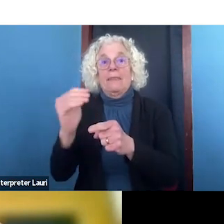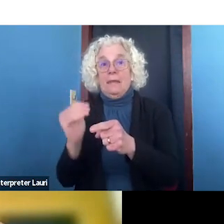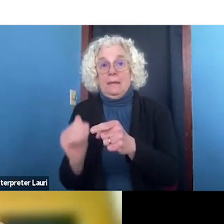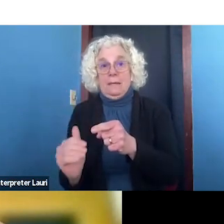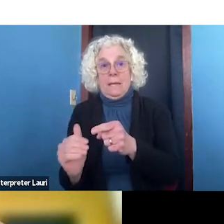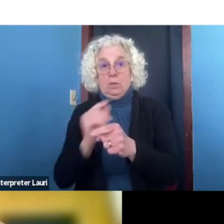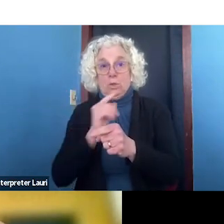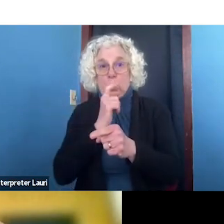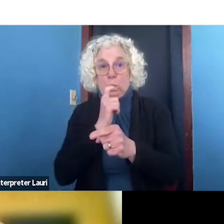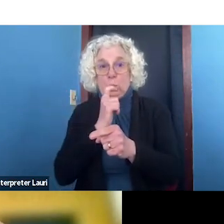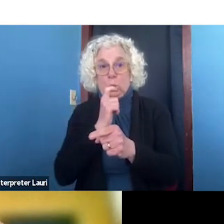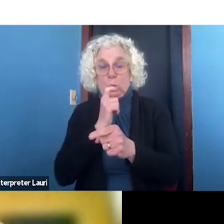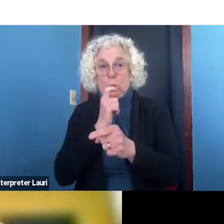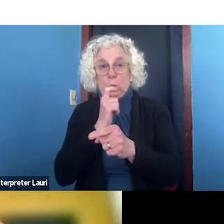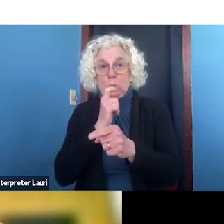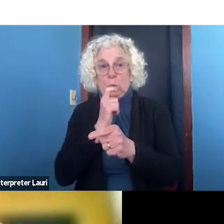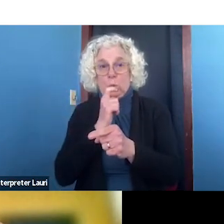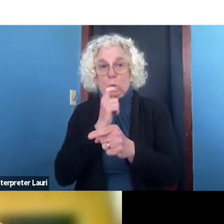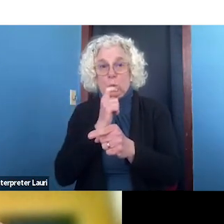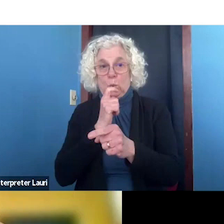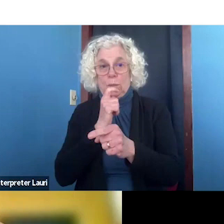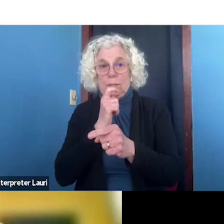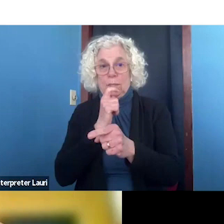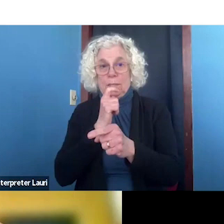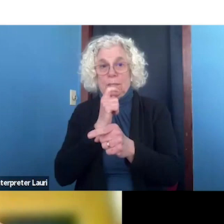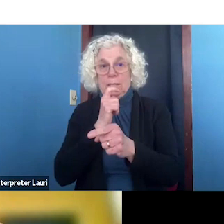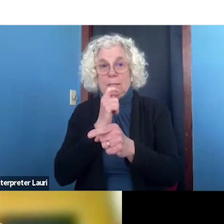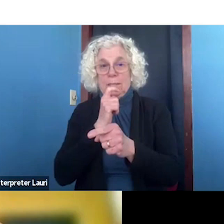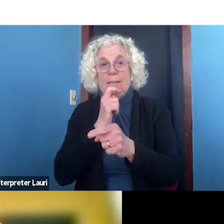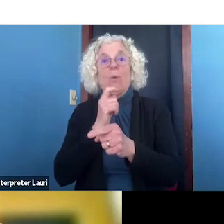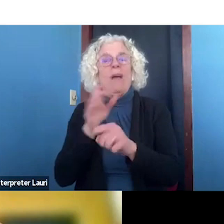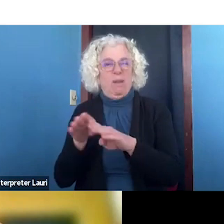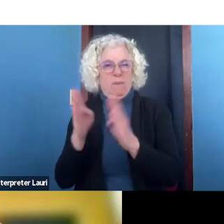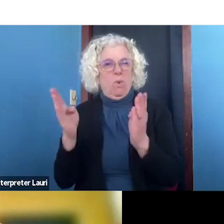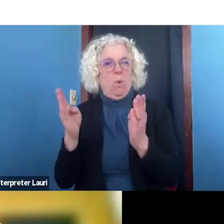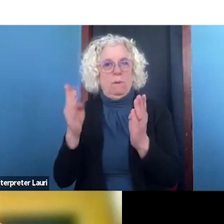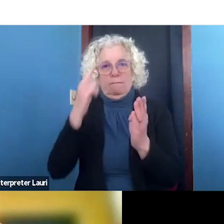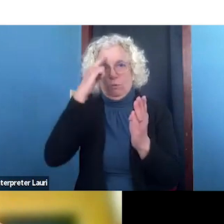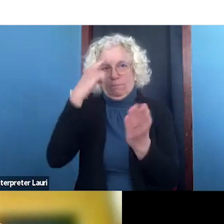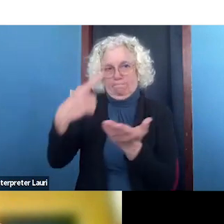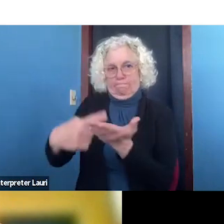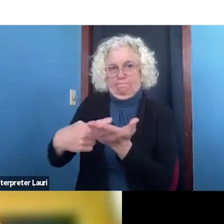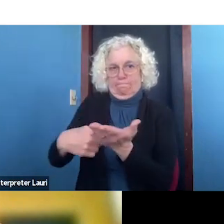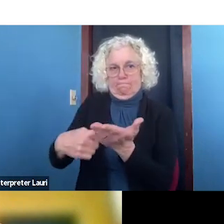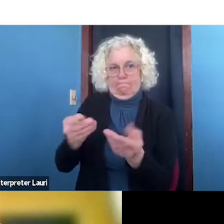we will have a thought. And then Q&A will combine